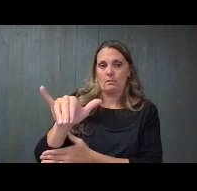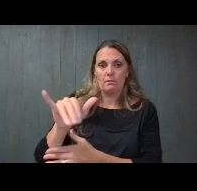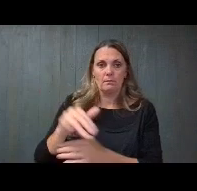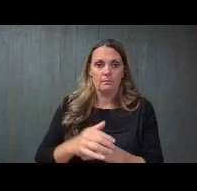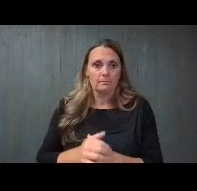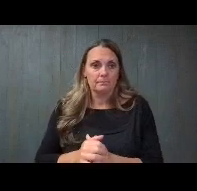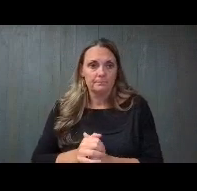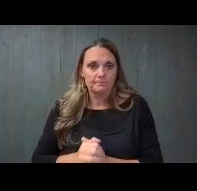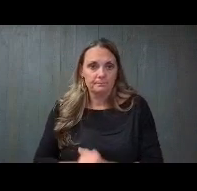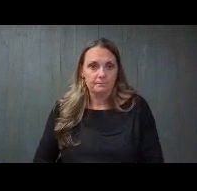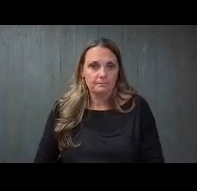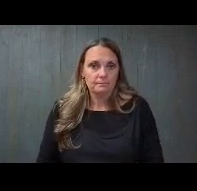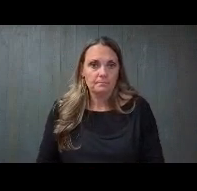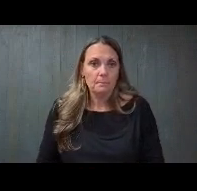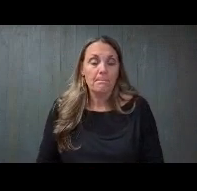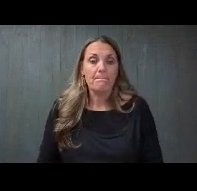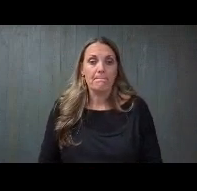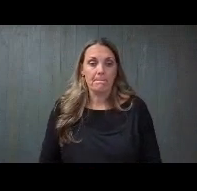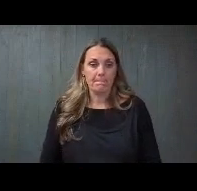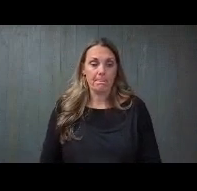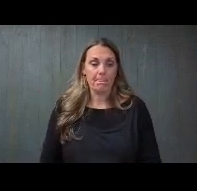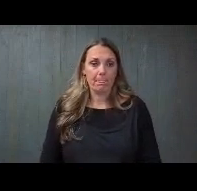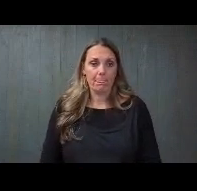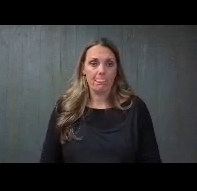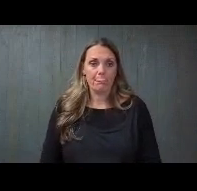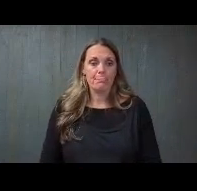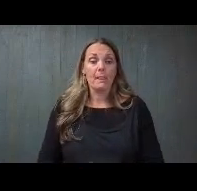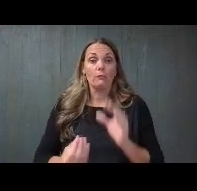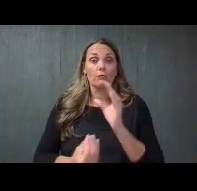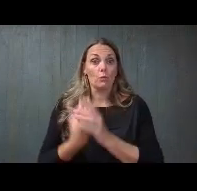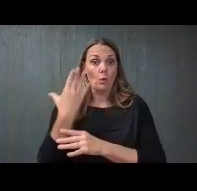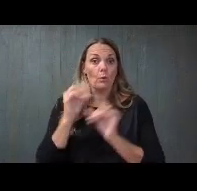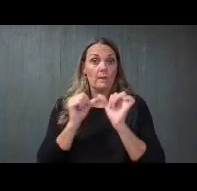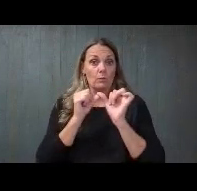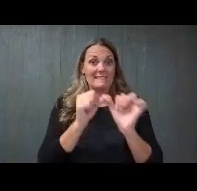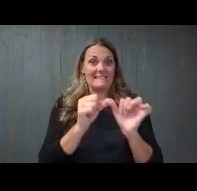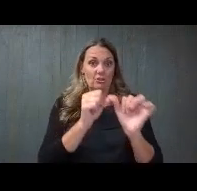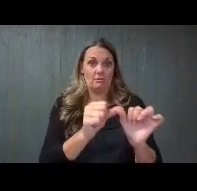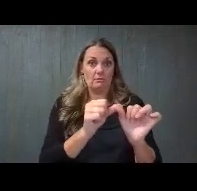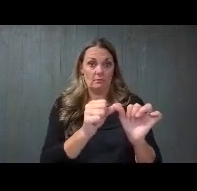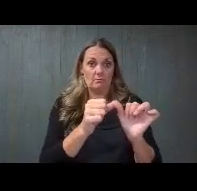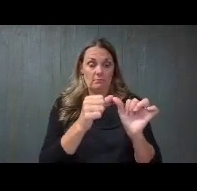To best positioned service providers for growth and retention, it will be important to develop